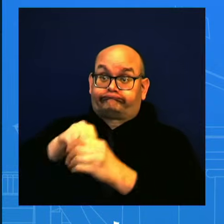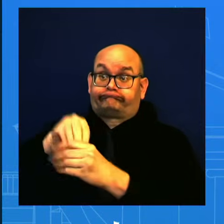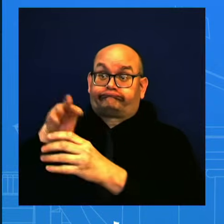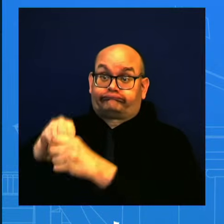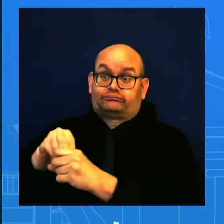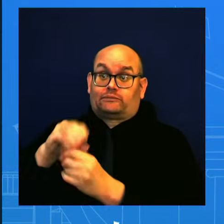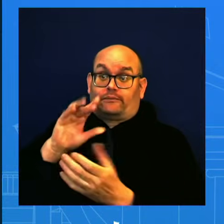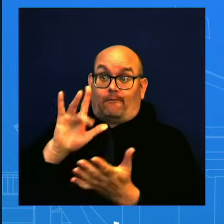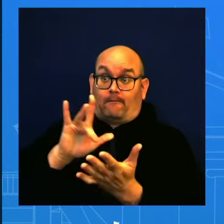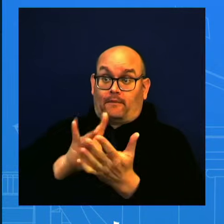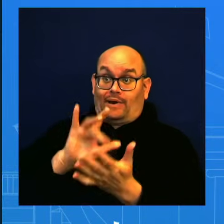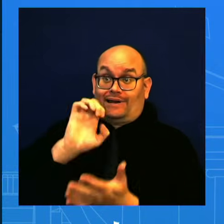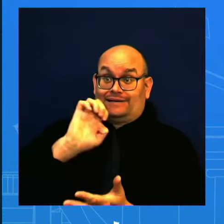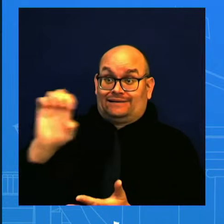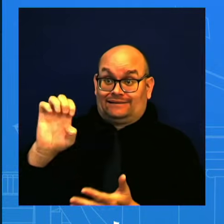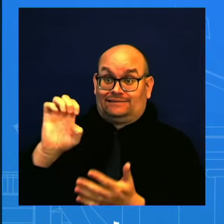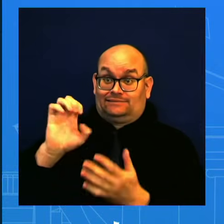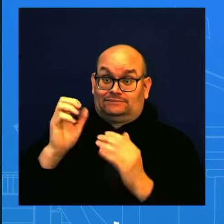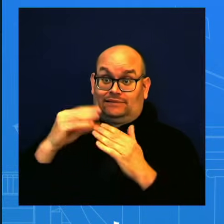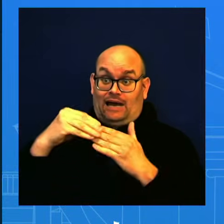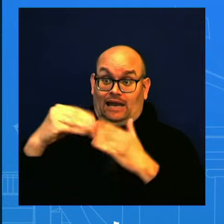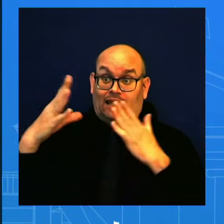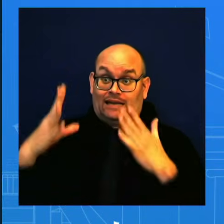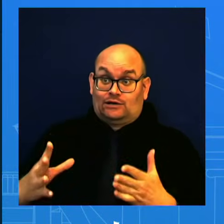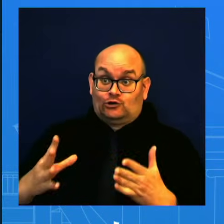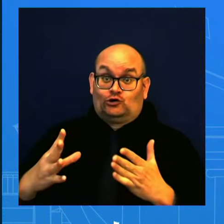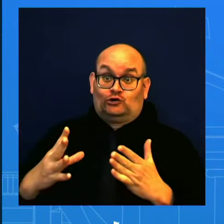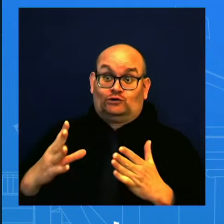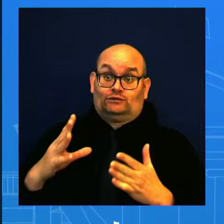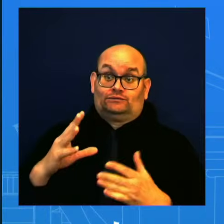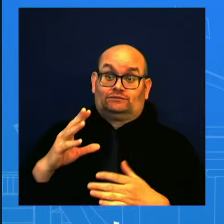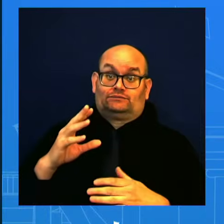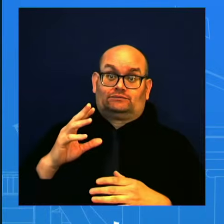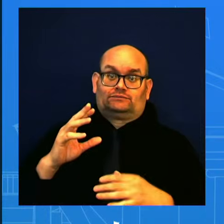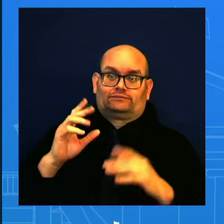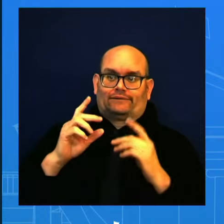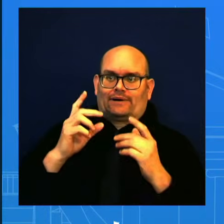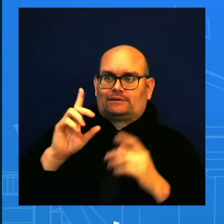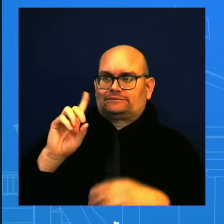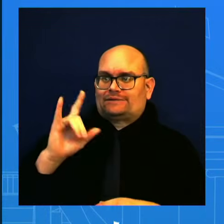I think you can see from the president's statements how much he appreciates Governor Walz,